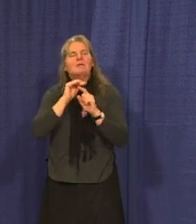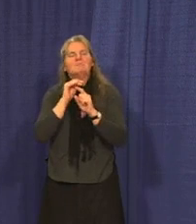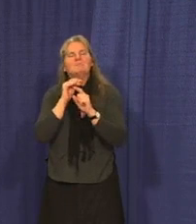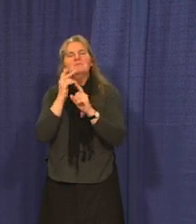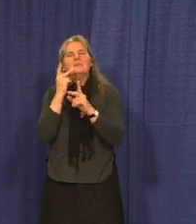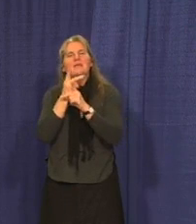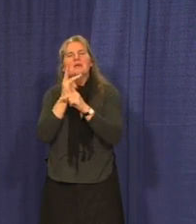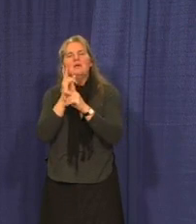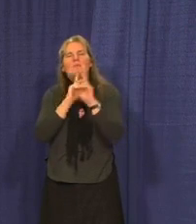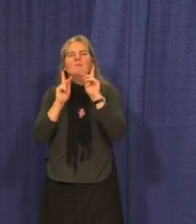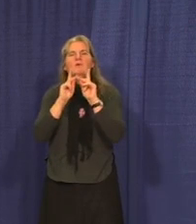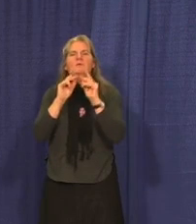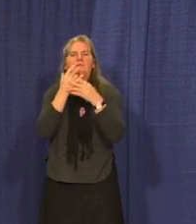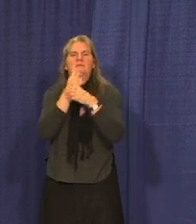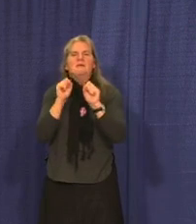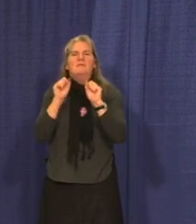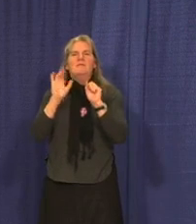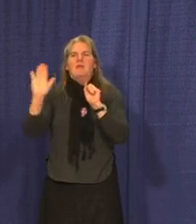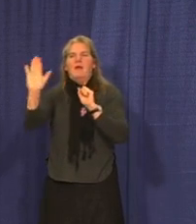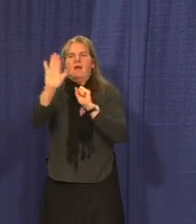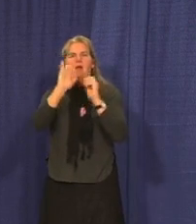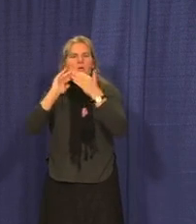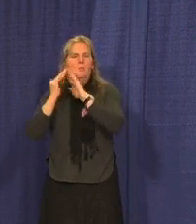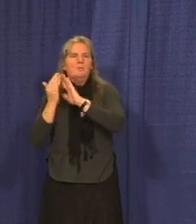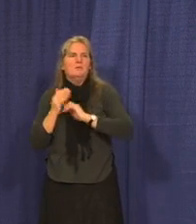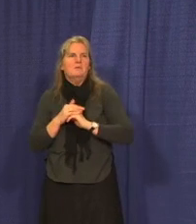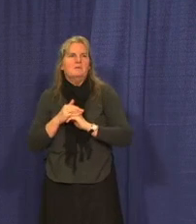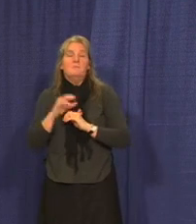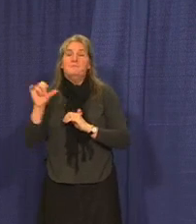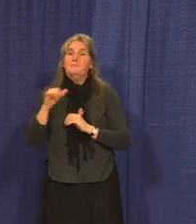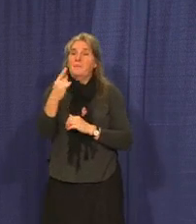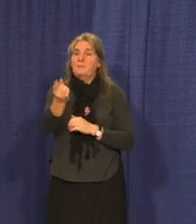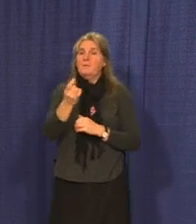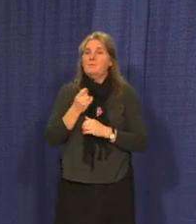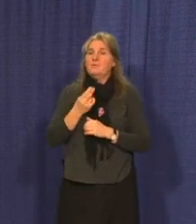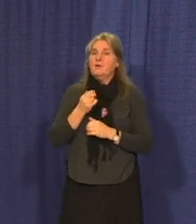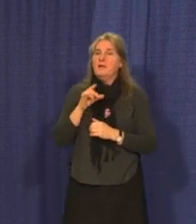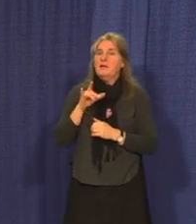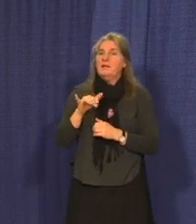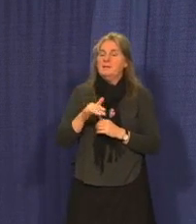that people in his communities are as safe as possible. Pat: Thank you.